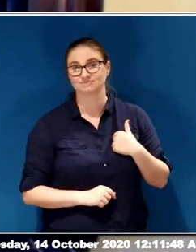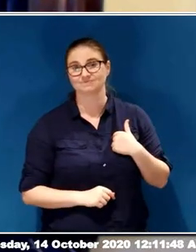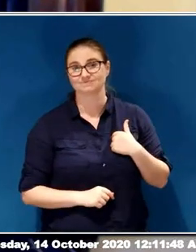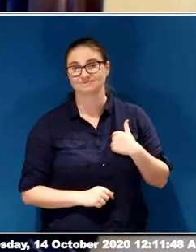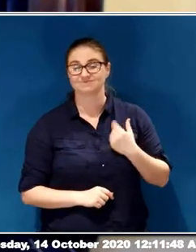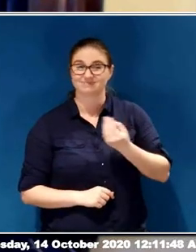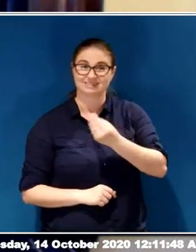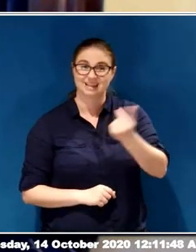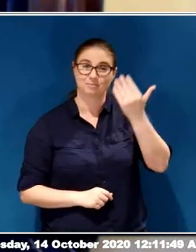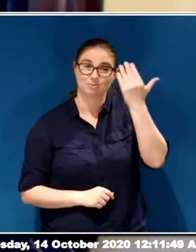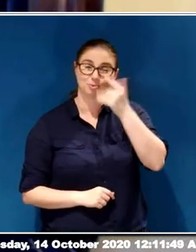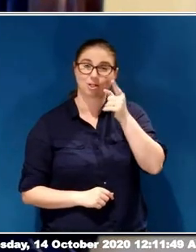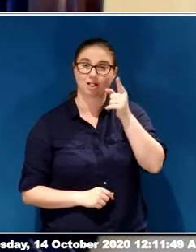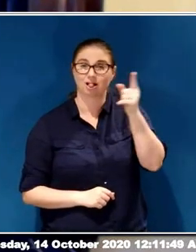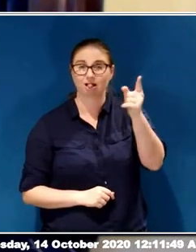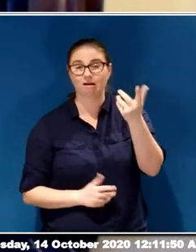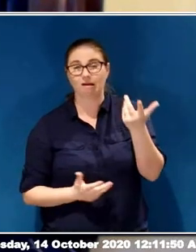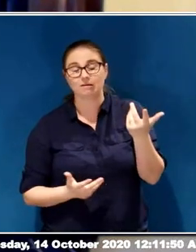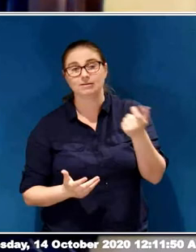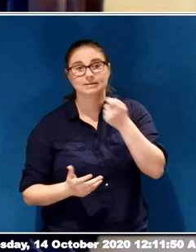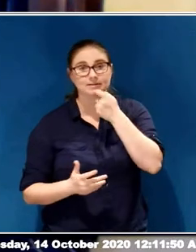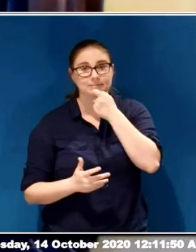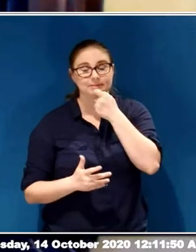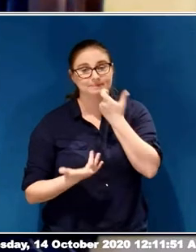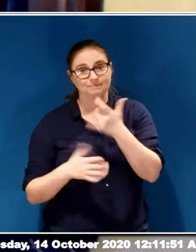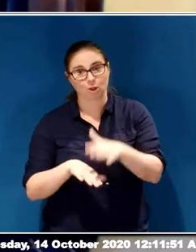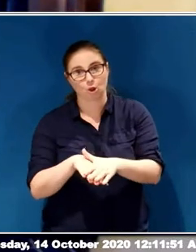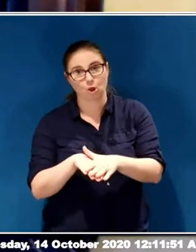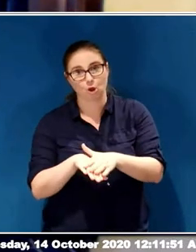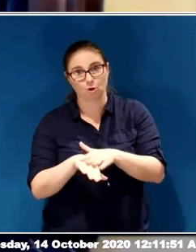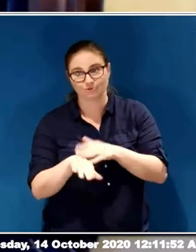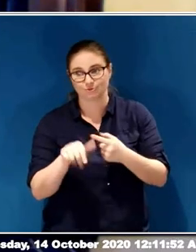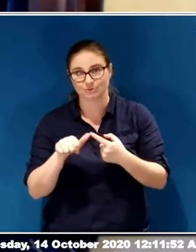restricted students' access to learning or they've failed to put in place